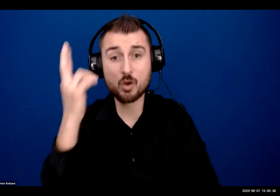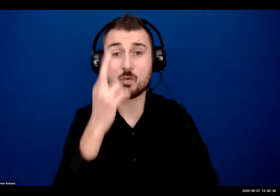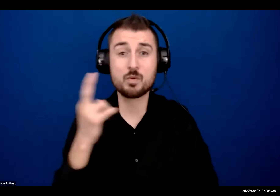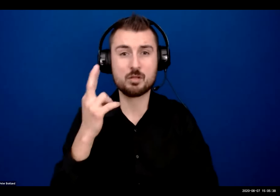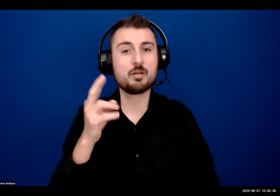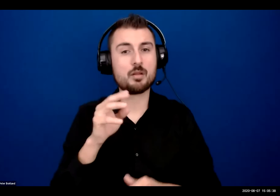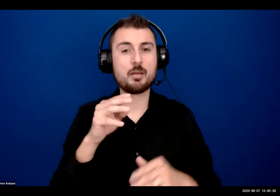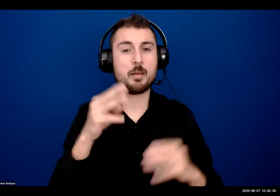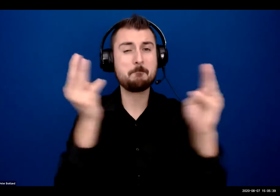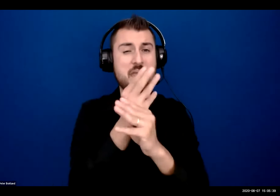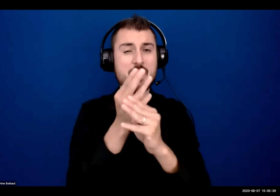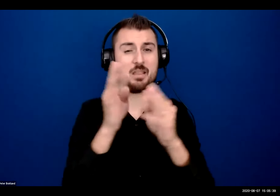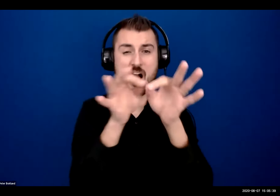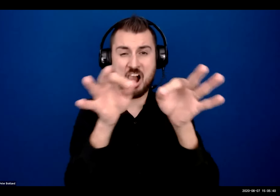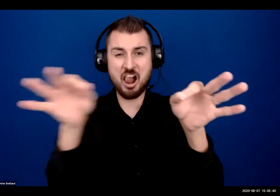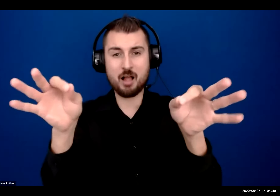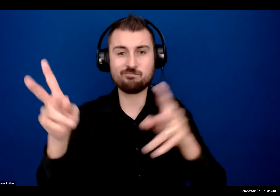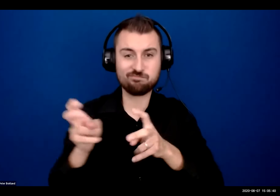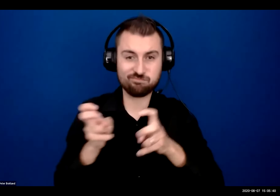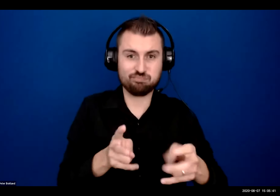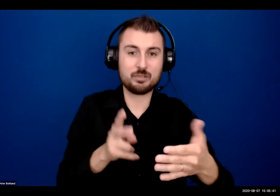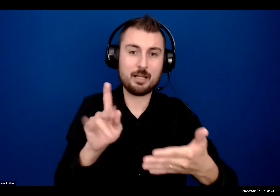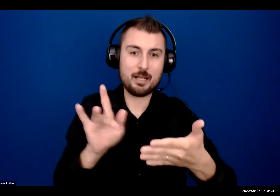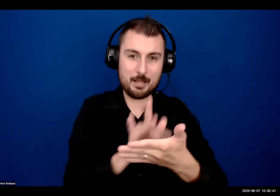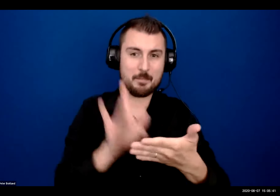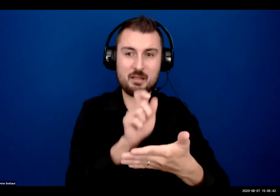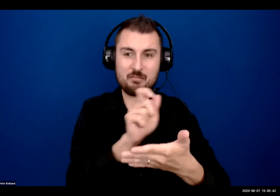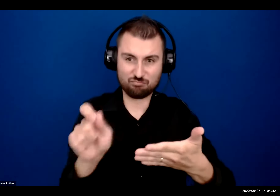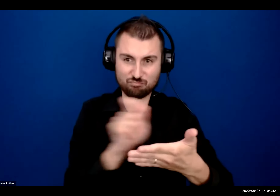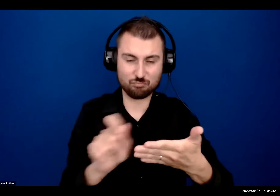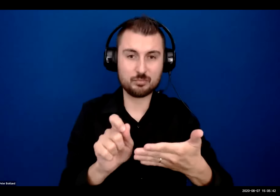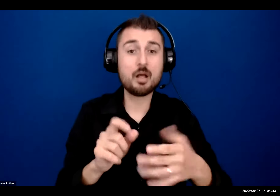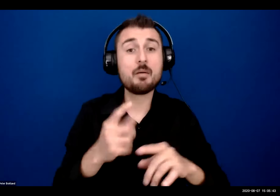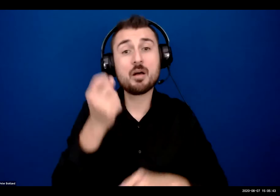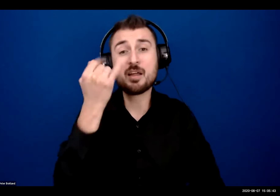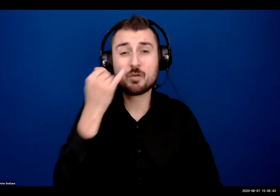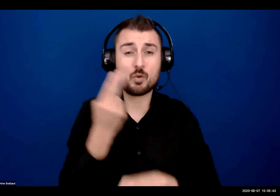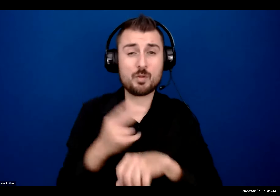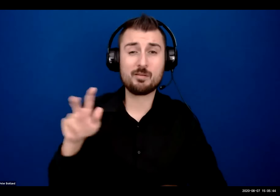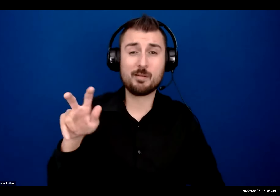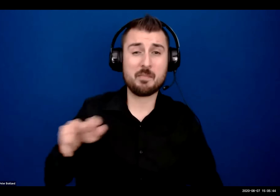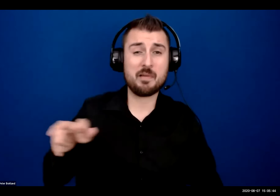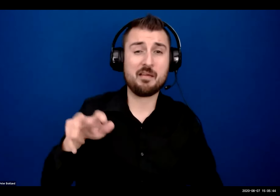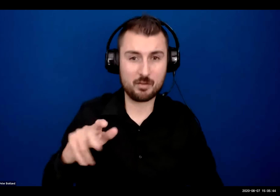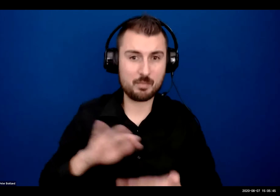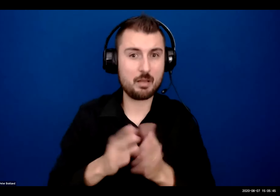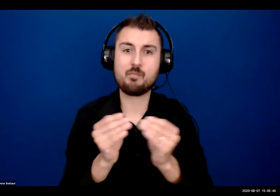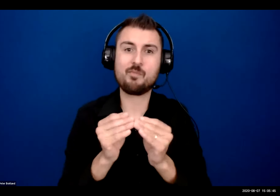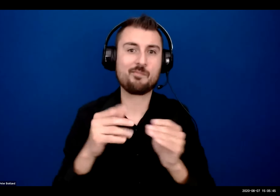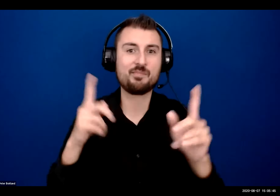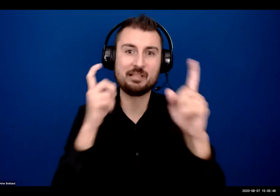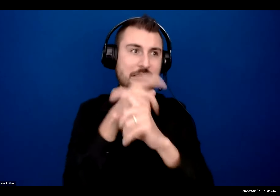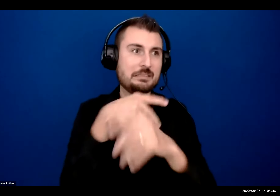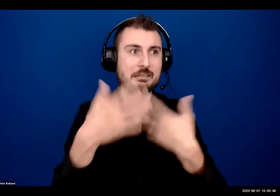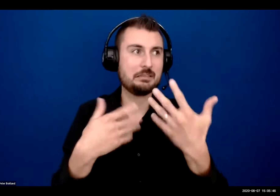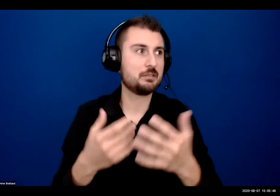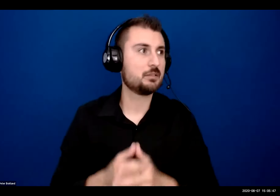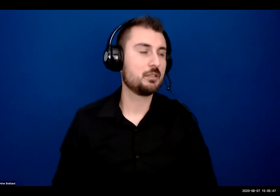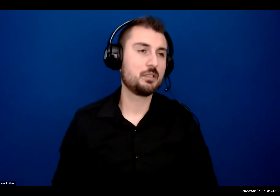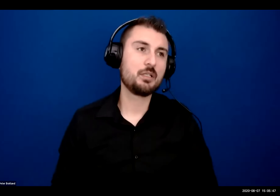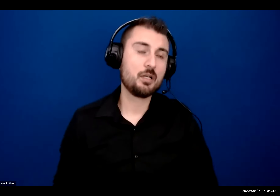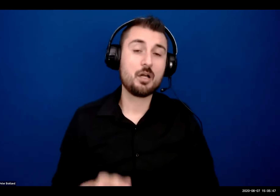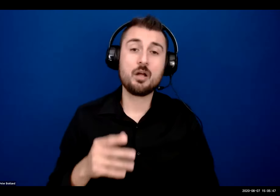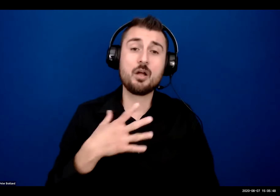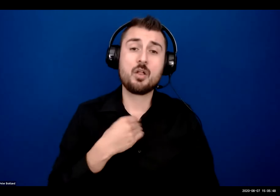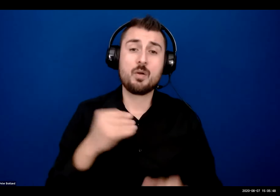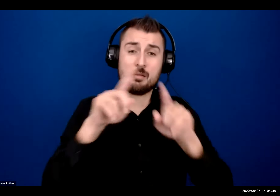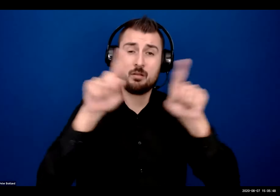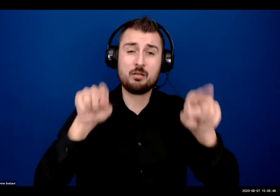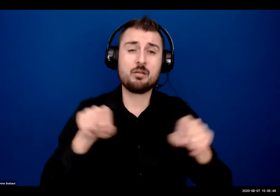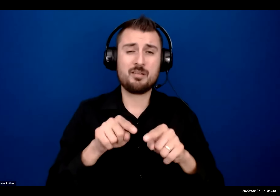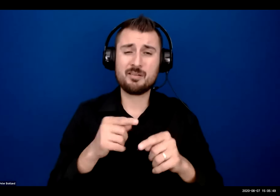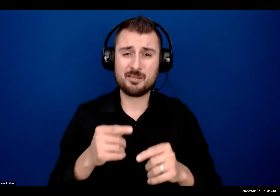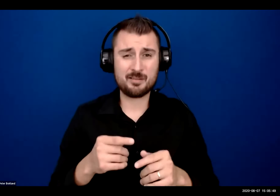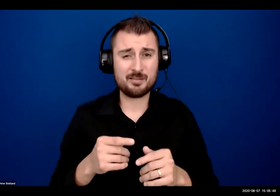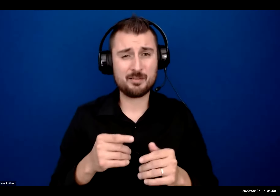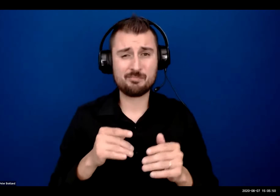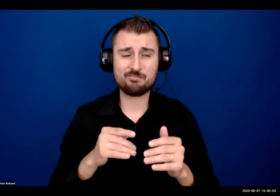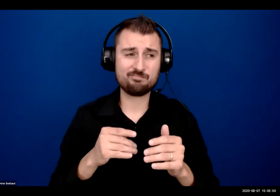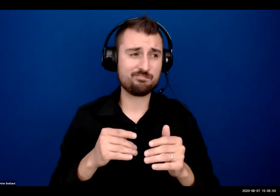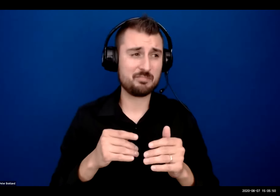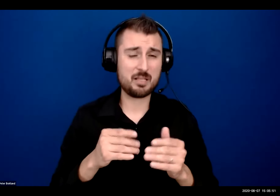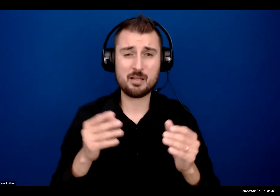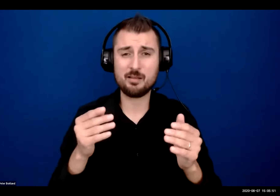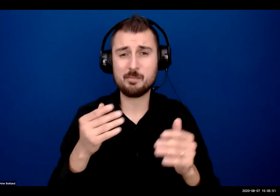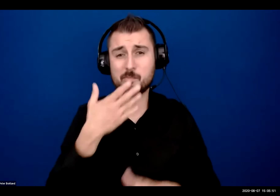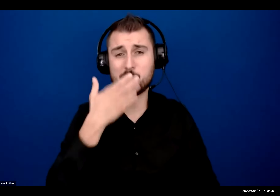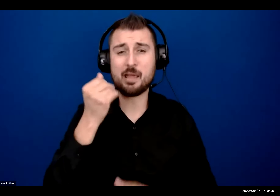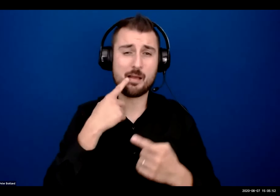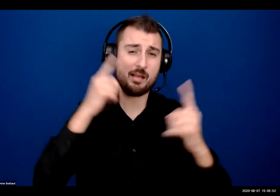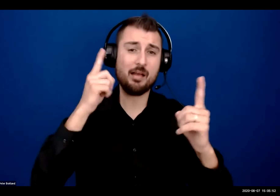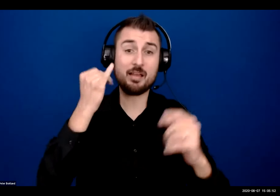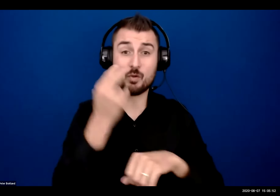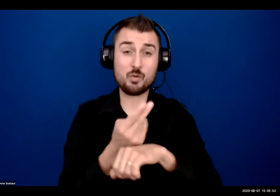So the white board is a unique feature of Zoom as well especially for math instructors chemistry and you are able to write equation as directly on the white board.